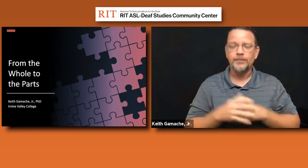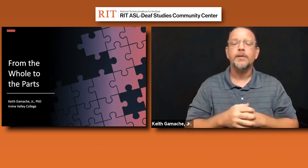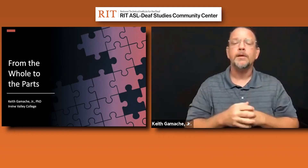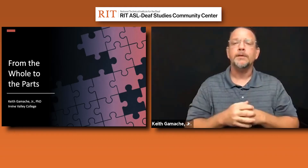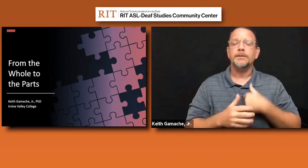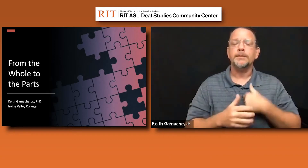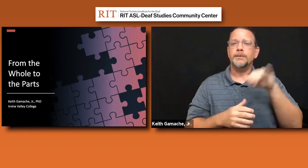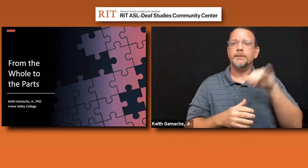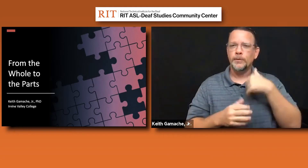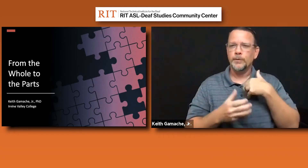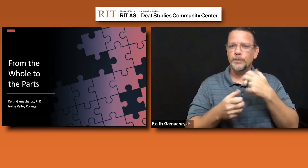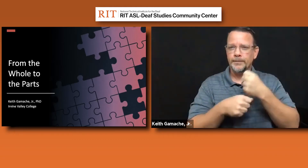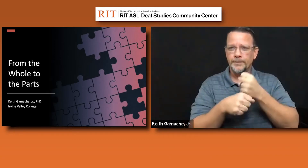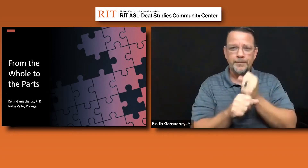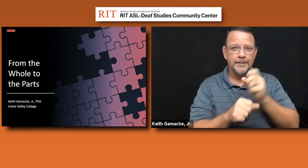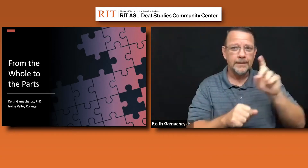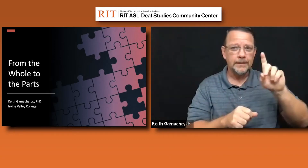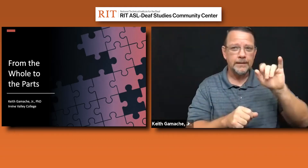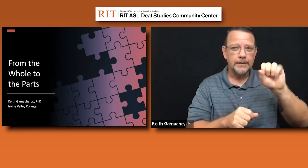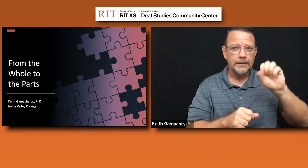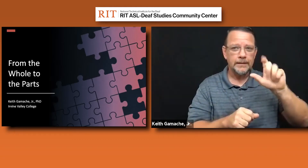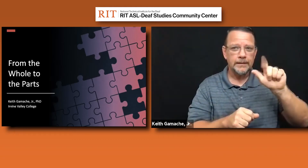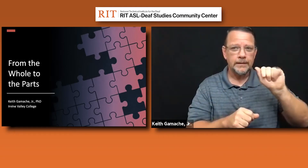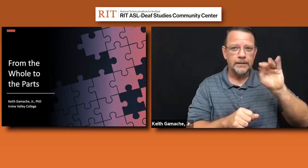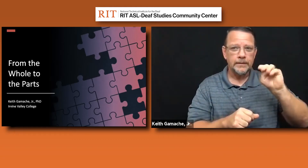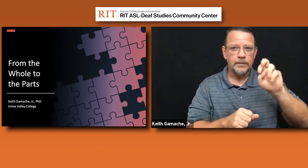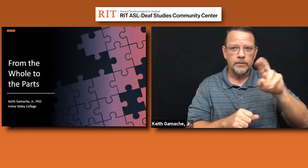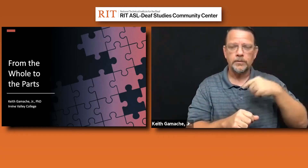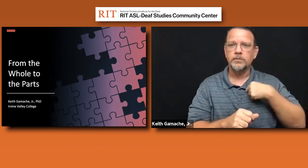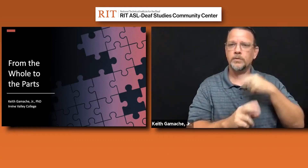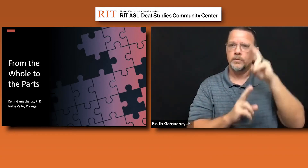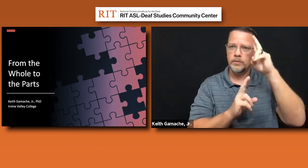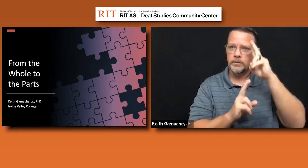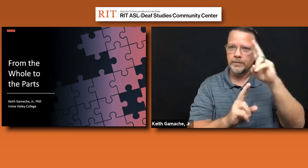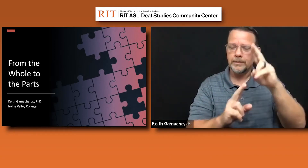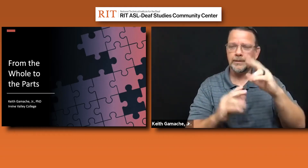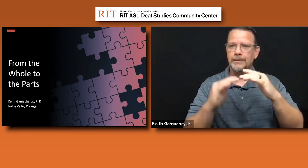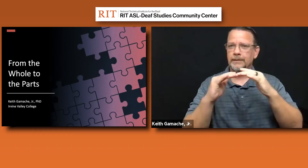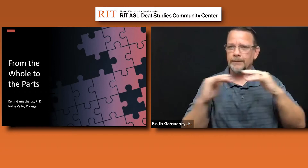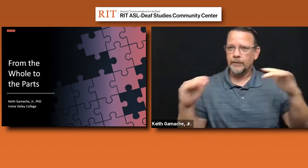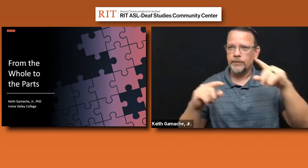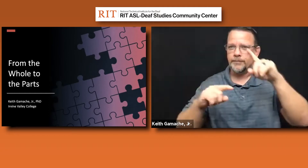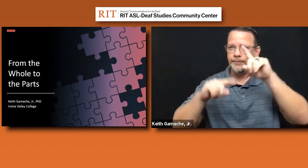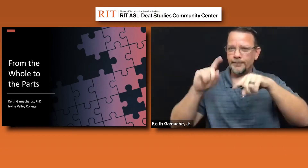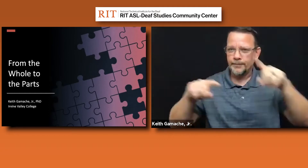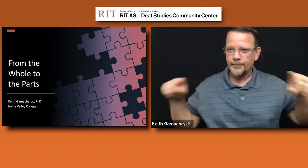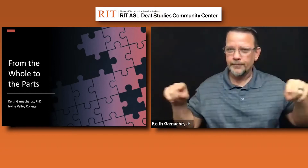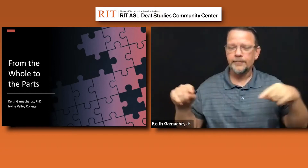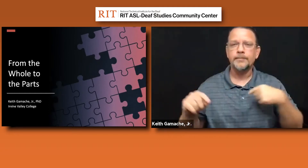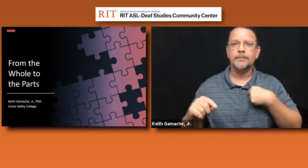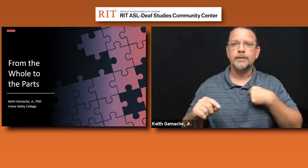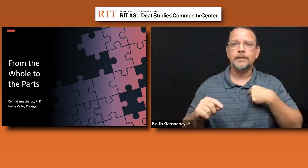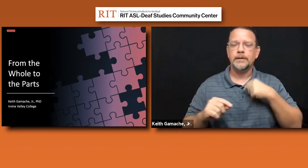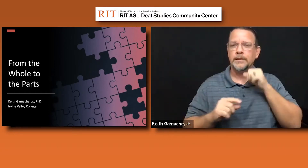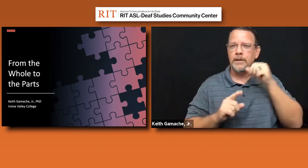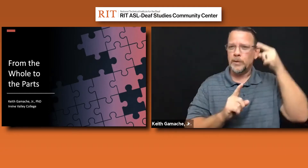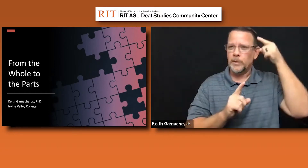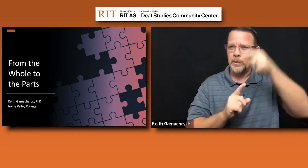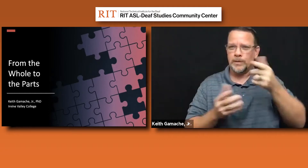but looking at how people use language is such a passion of mine, and I want to make a disclaimer that I honor diversity and backgrounds,